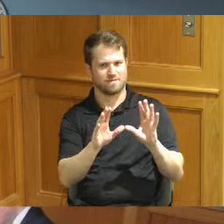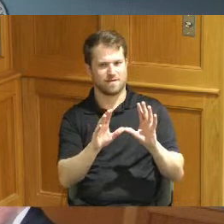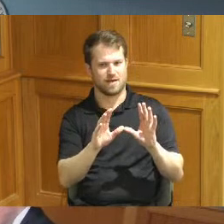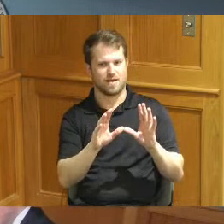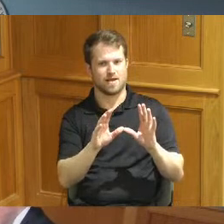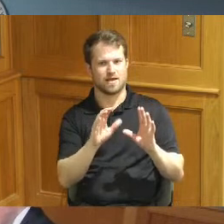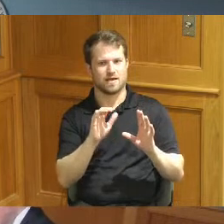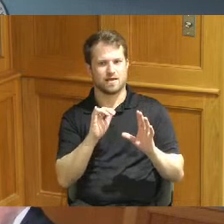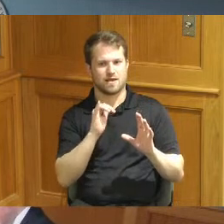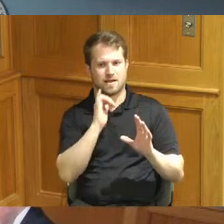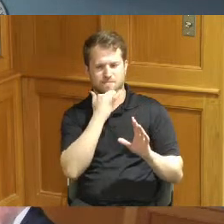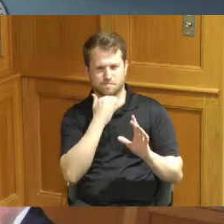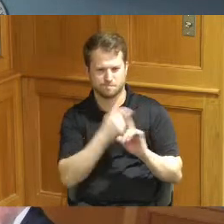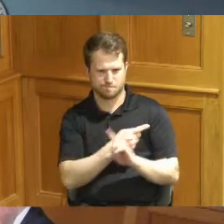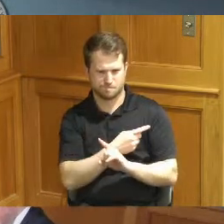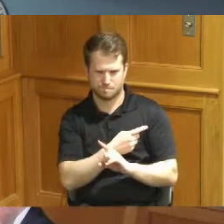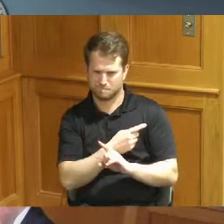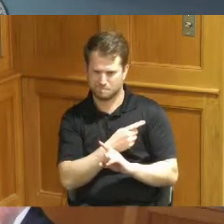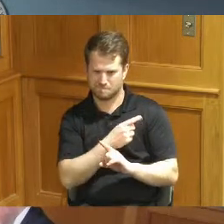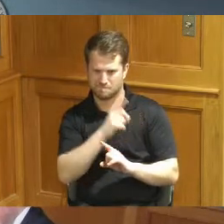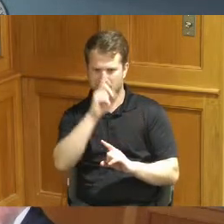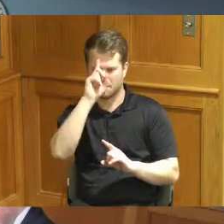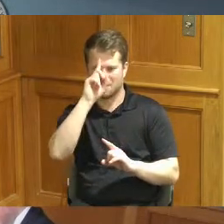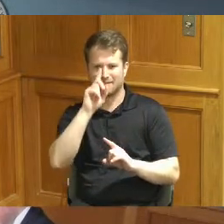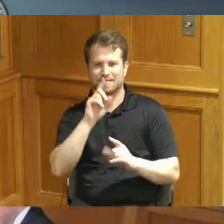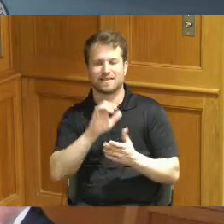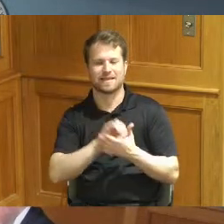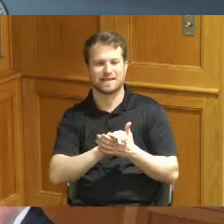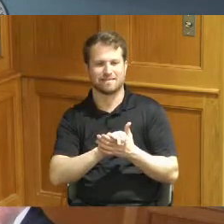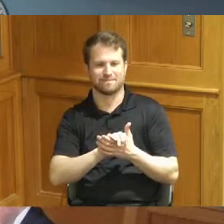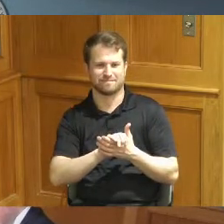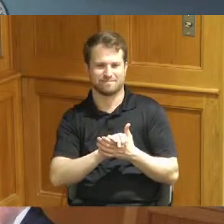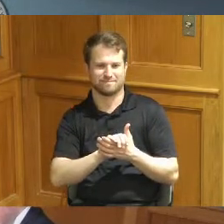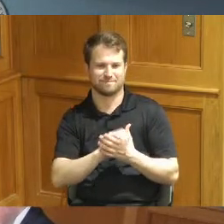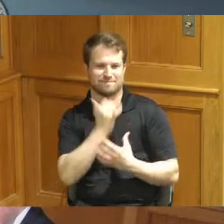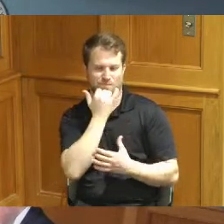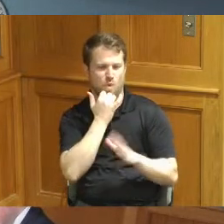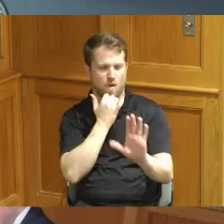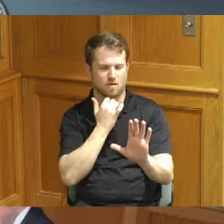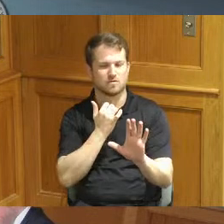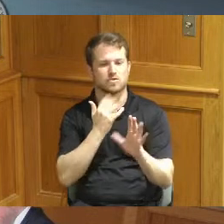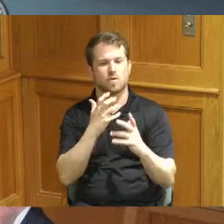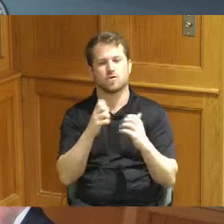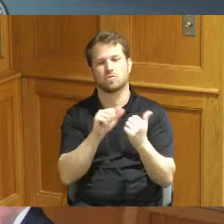I heard is that why do people choose to be homeless and there is a vast amount of people